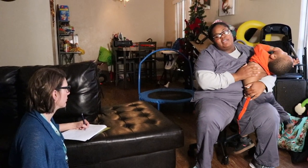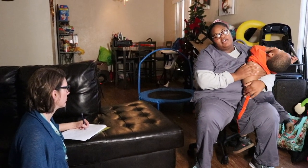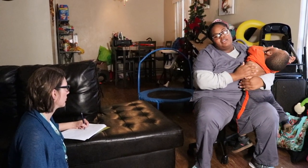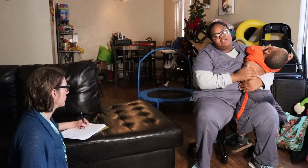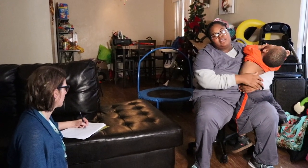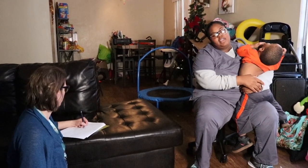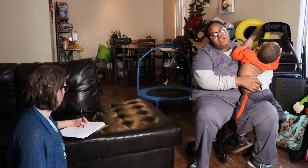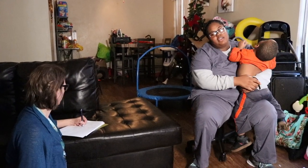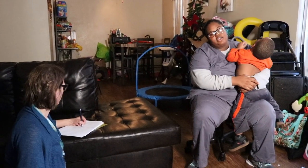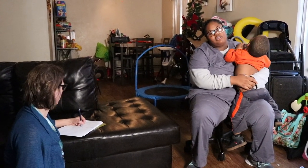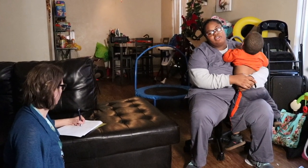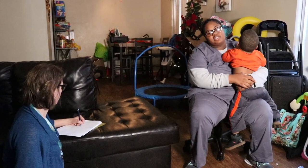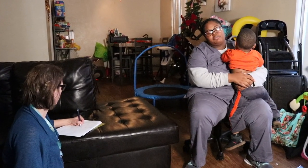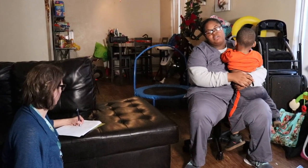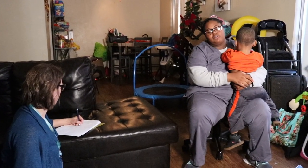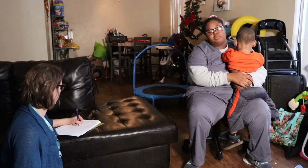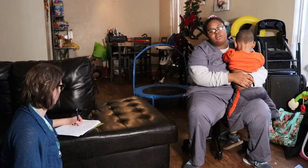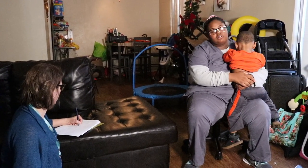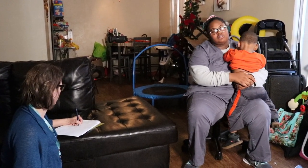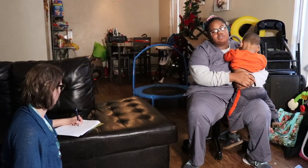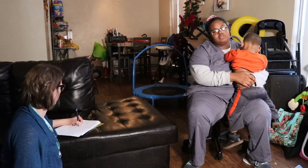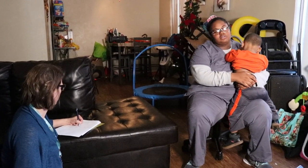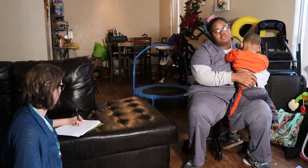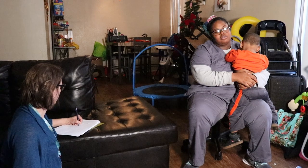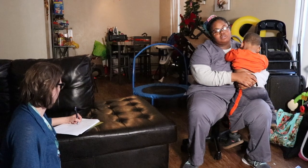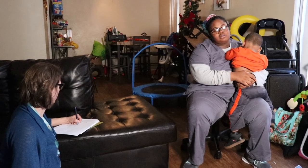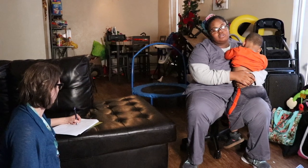Yeah...yeah, he reacts better with balls.